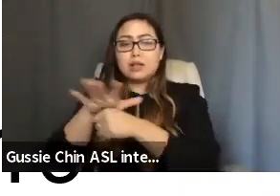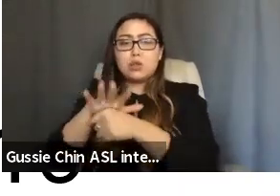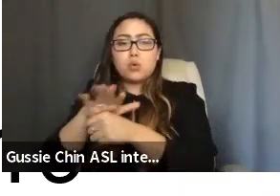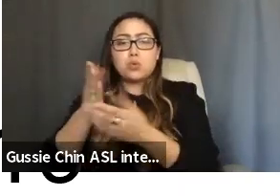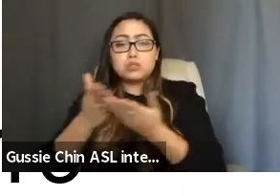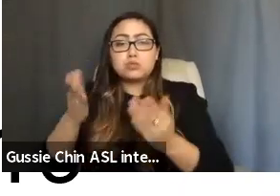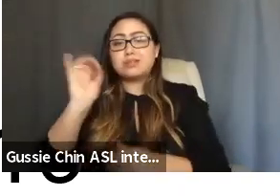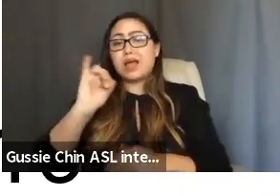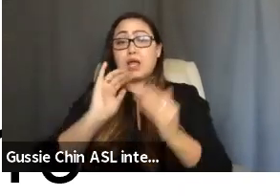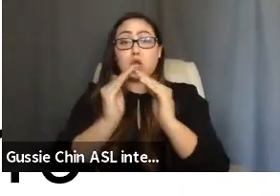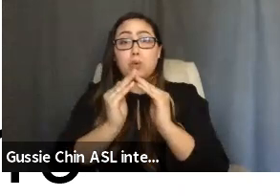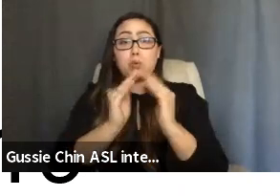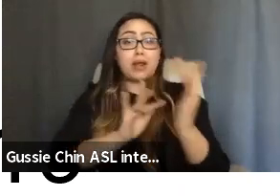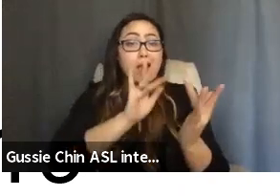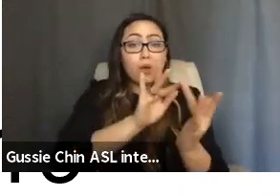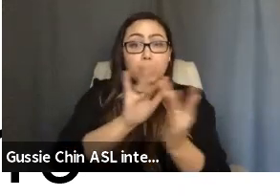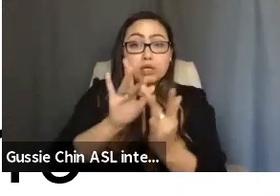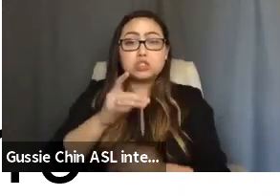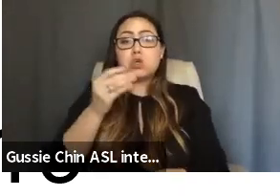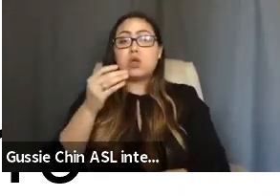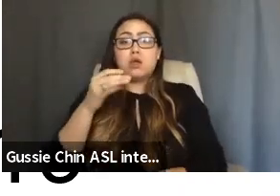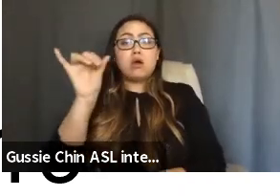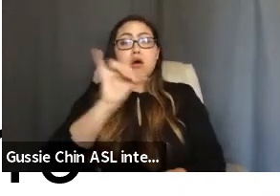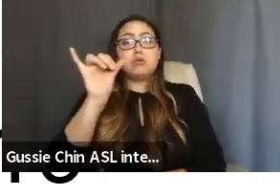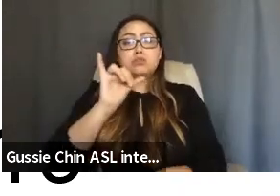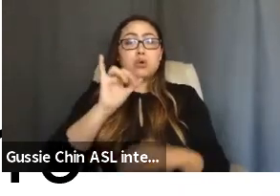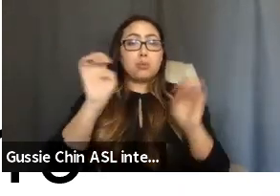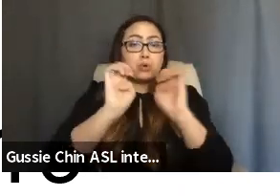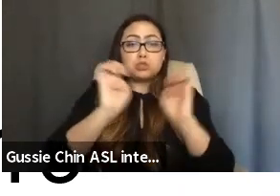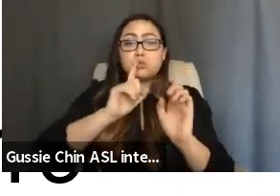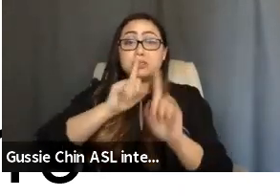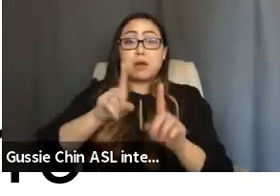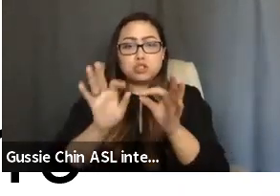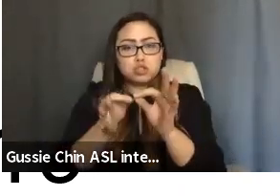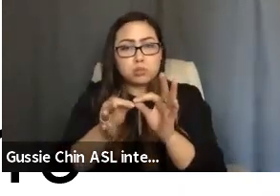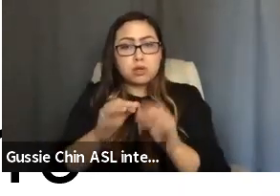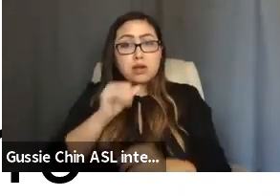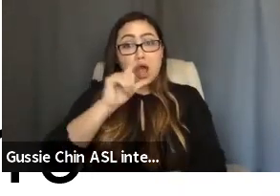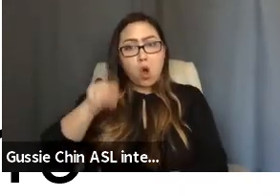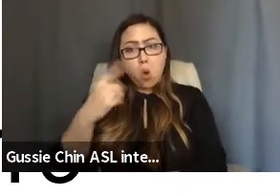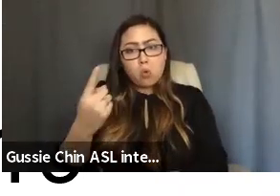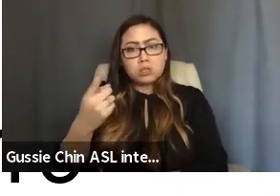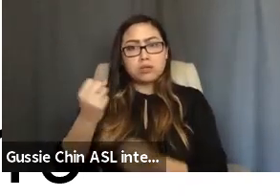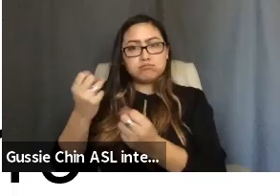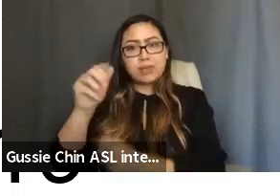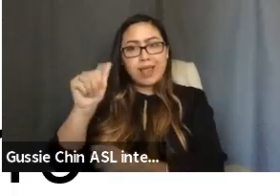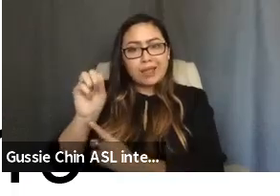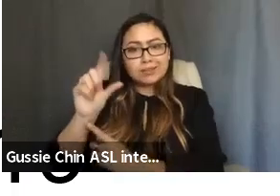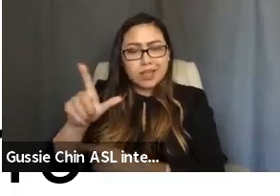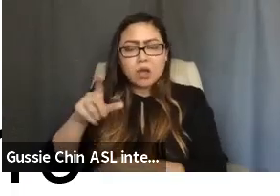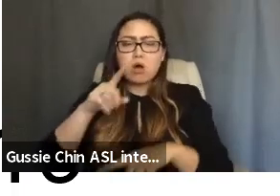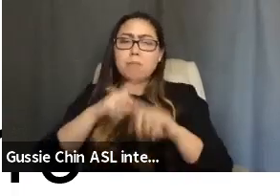Not only for ASL but in different languages. We found that through COVID response we were